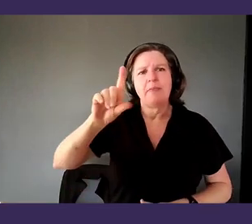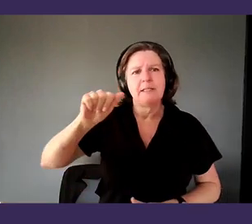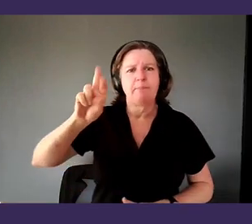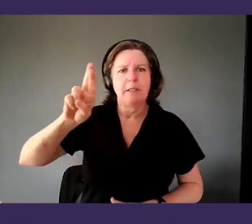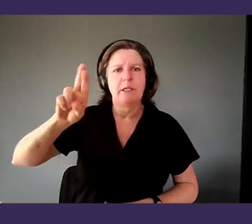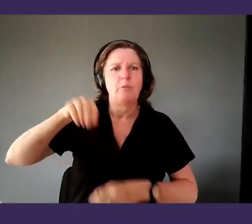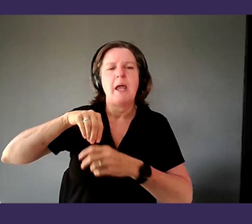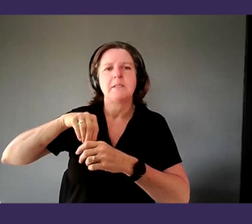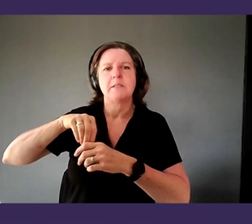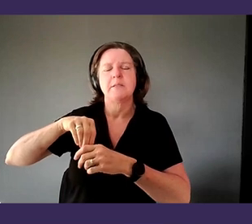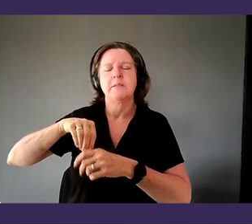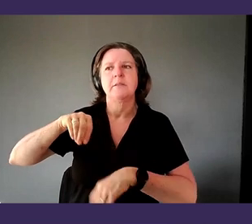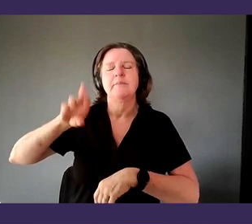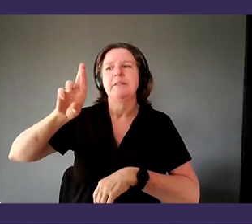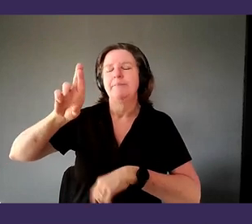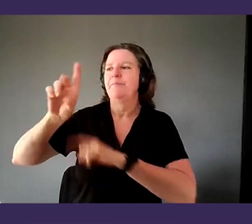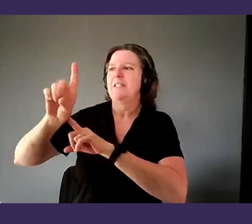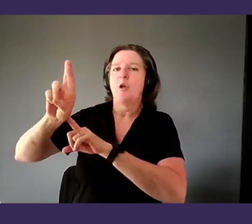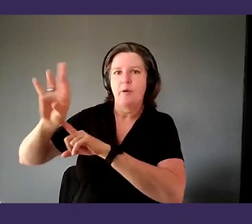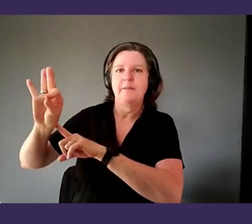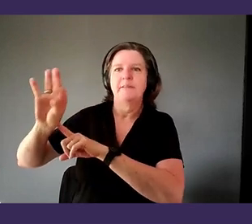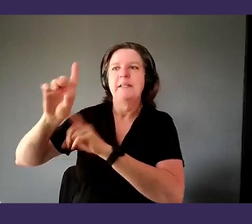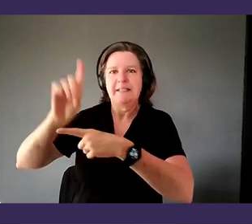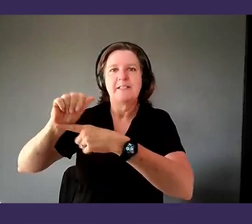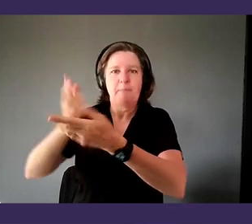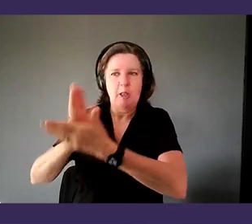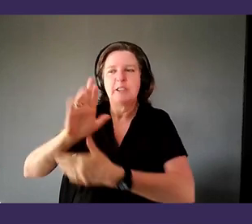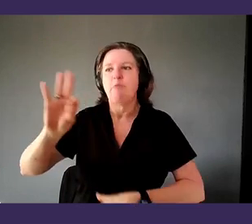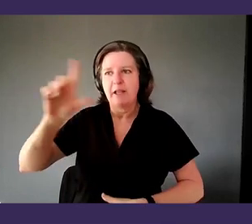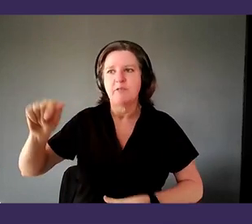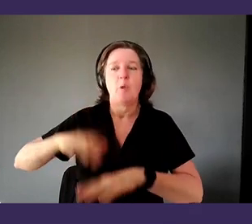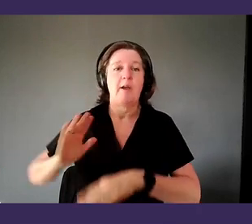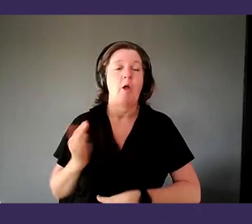We share supported decision-making updates. We were posting a bunch